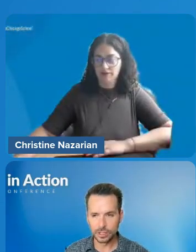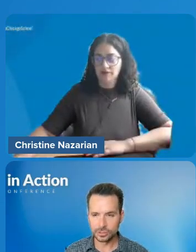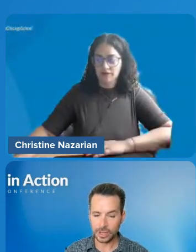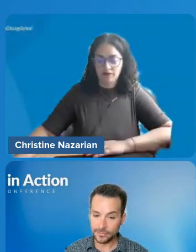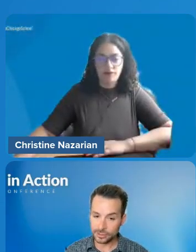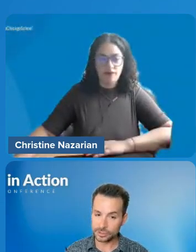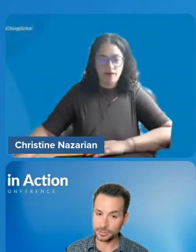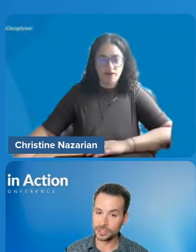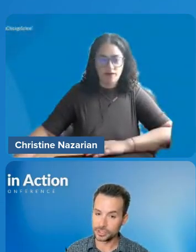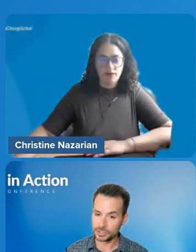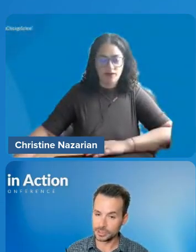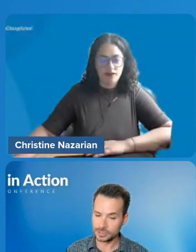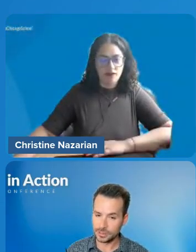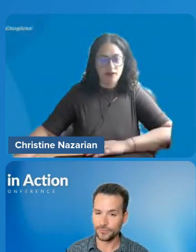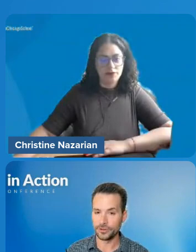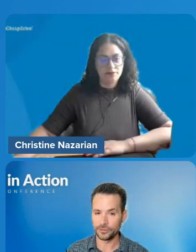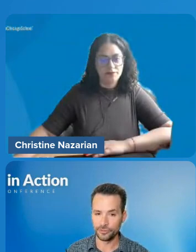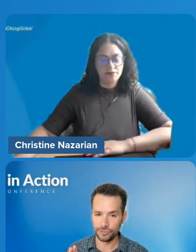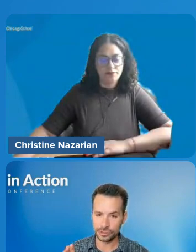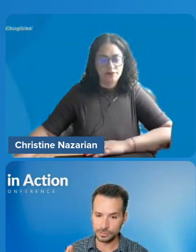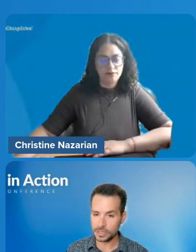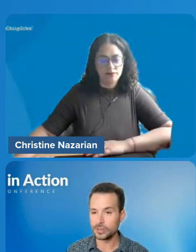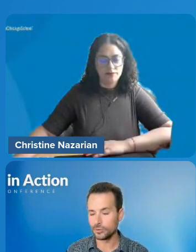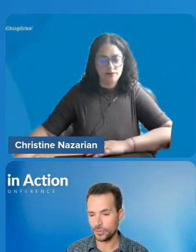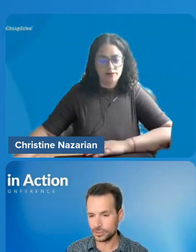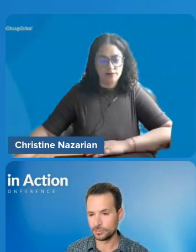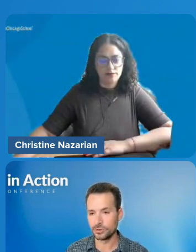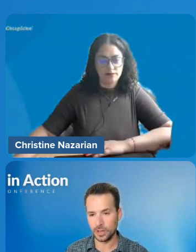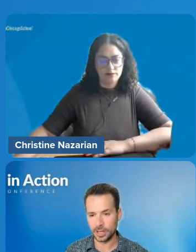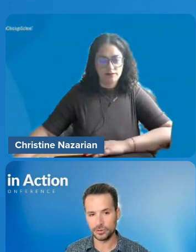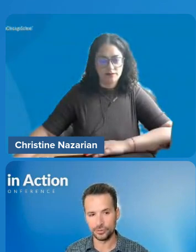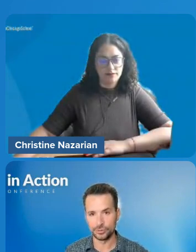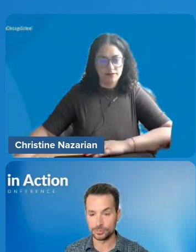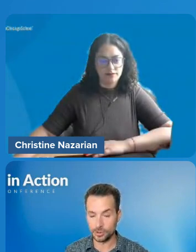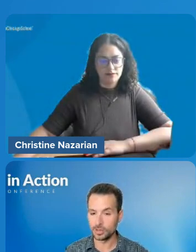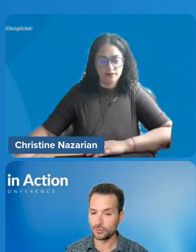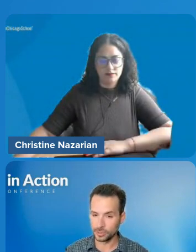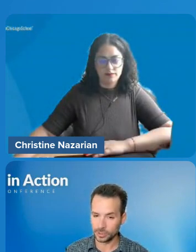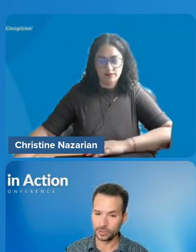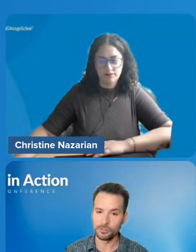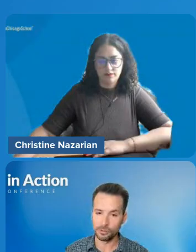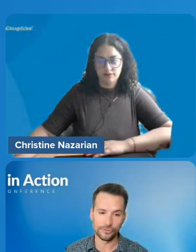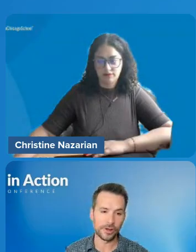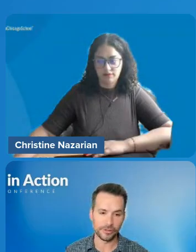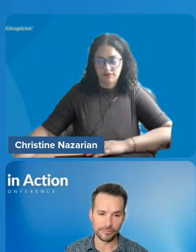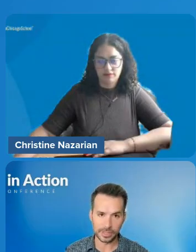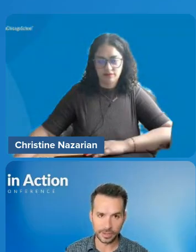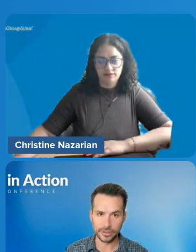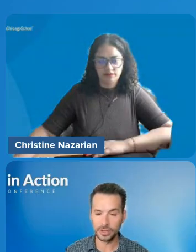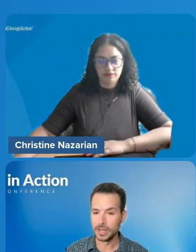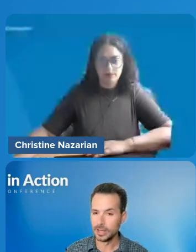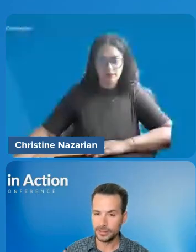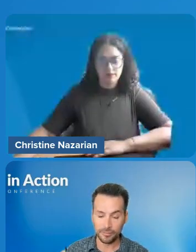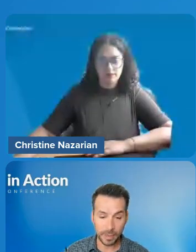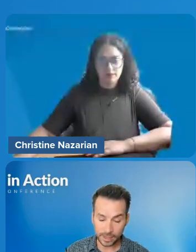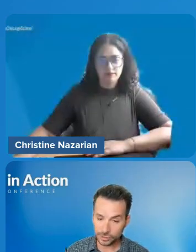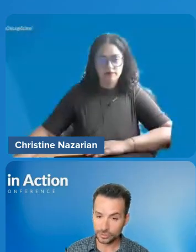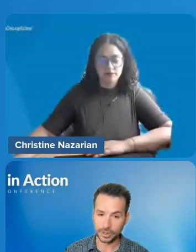So the avatar simulation is different. The student is speaking to a visible client who responds from a clinical profile they've been given. They have a backstory.